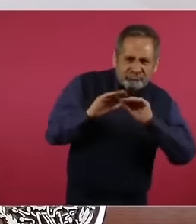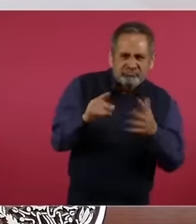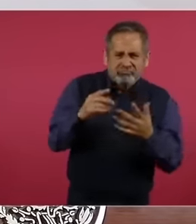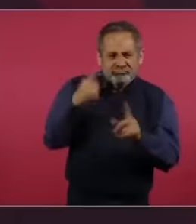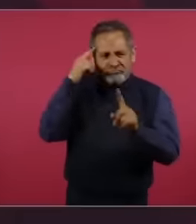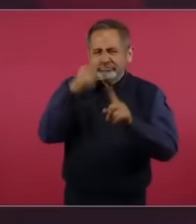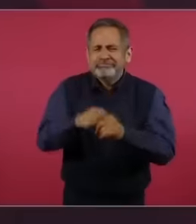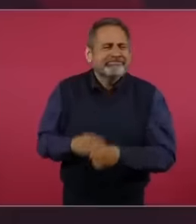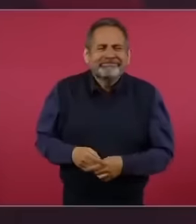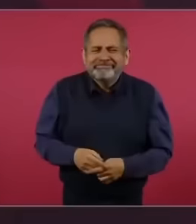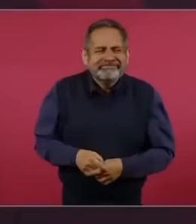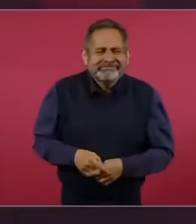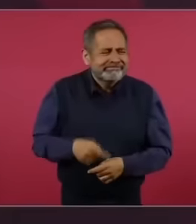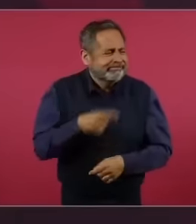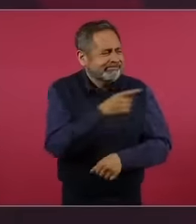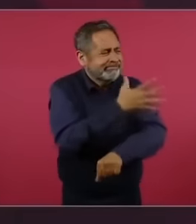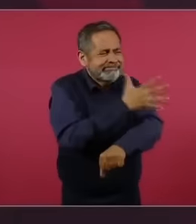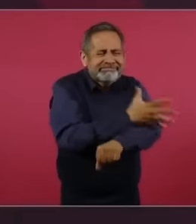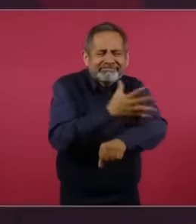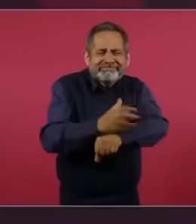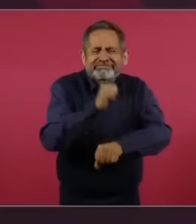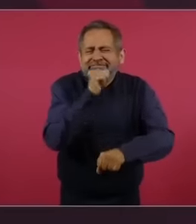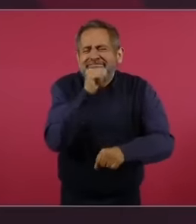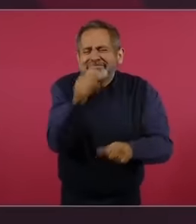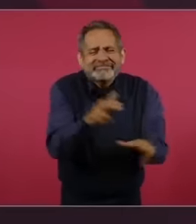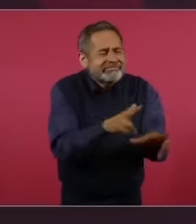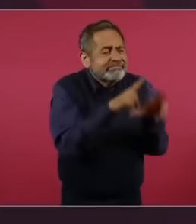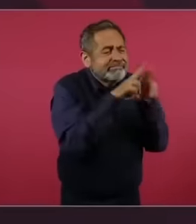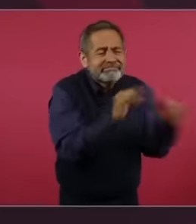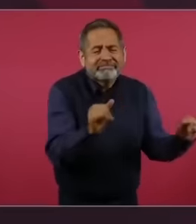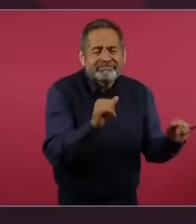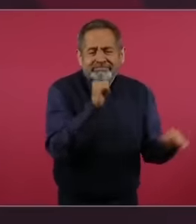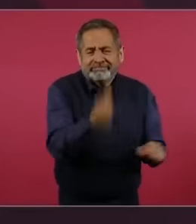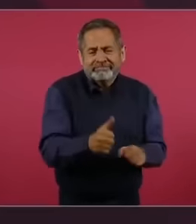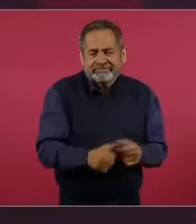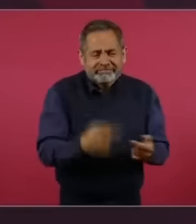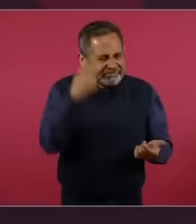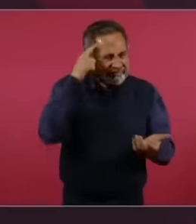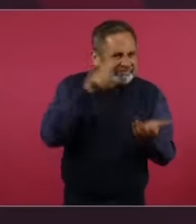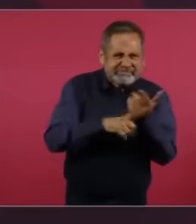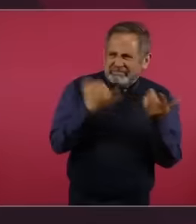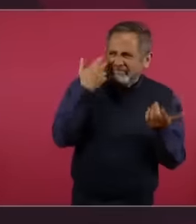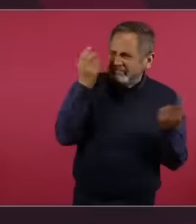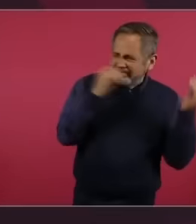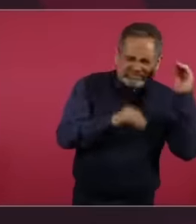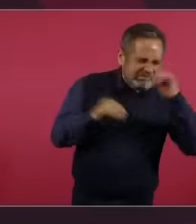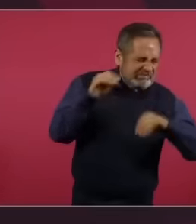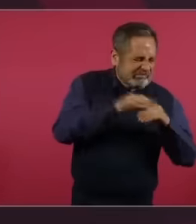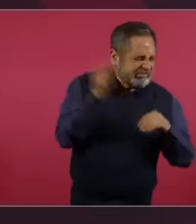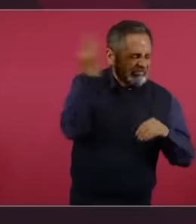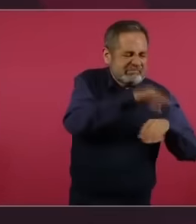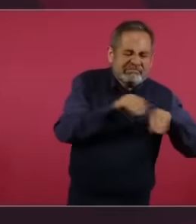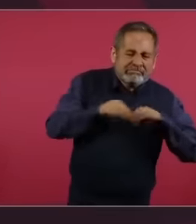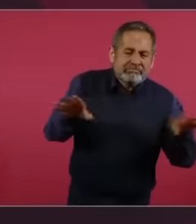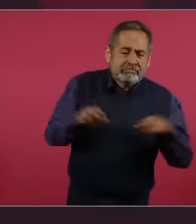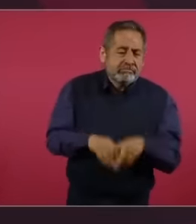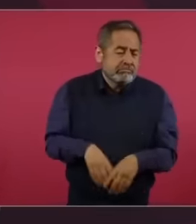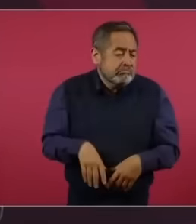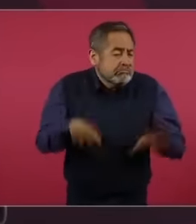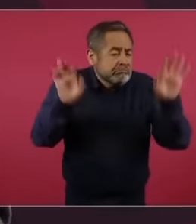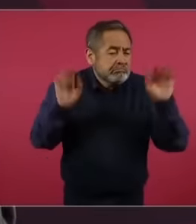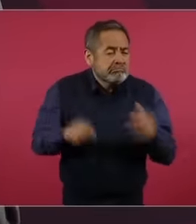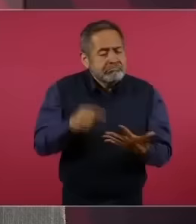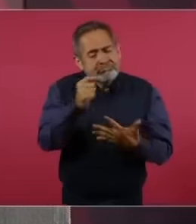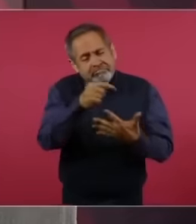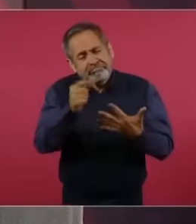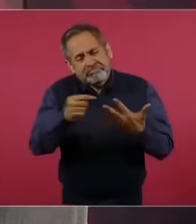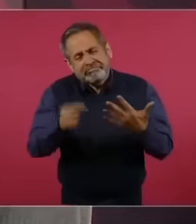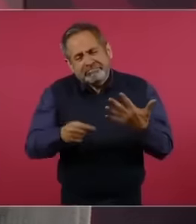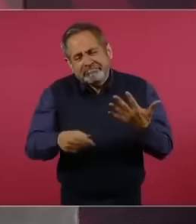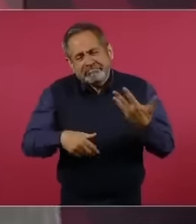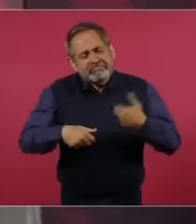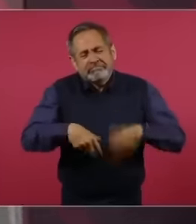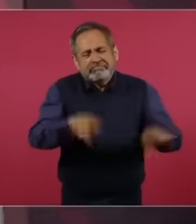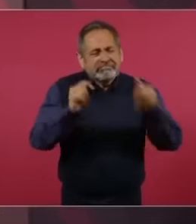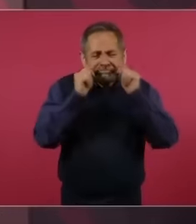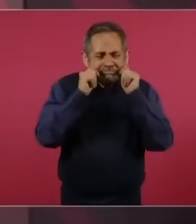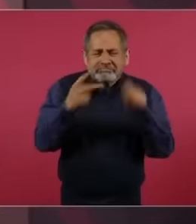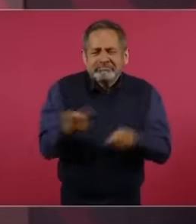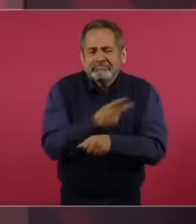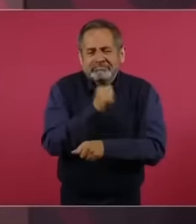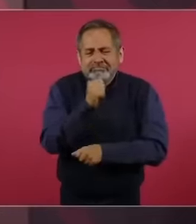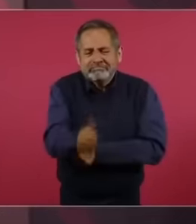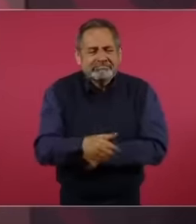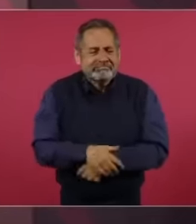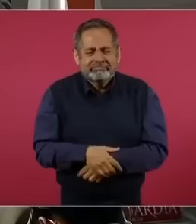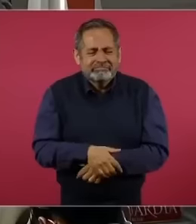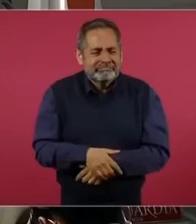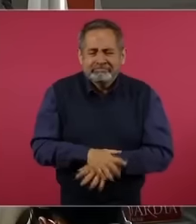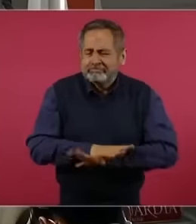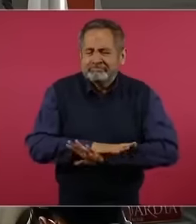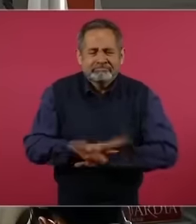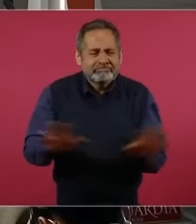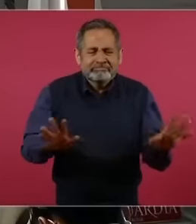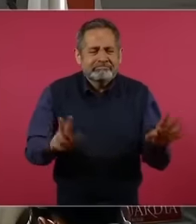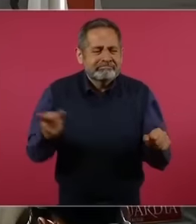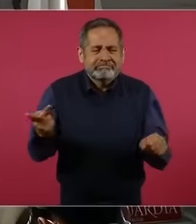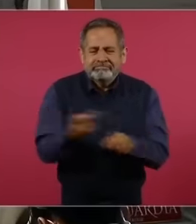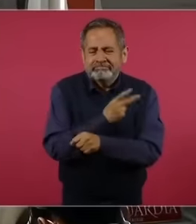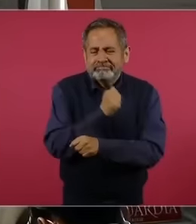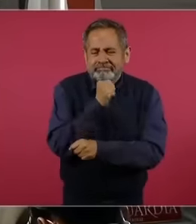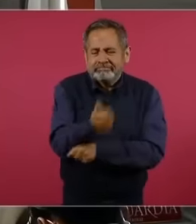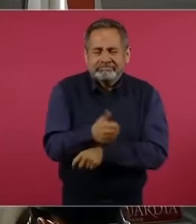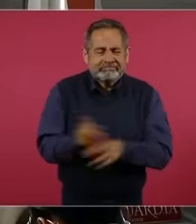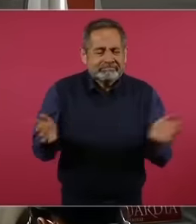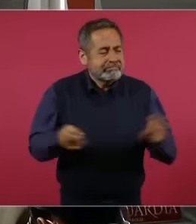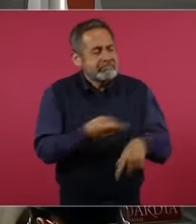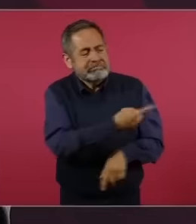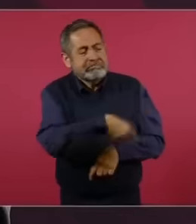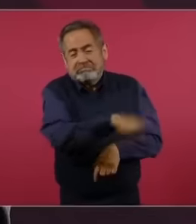and so on, no, but nothing has happened,